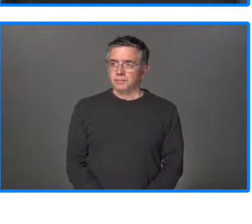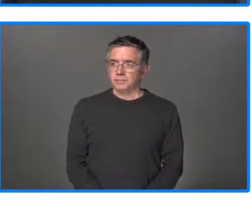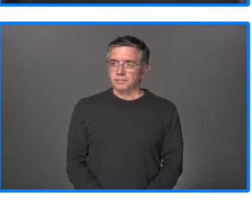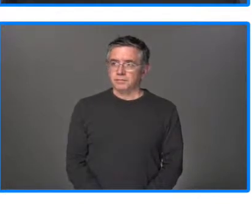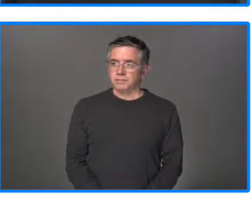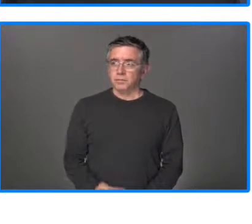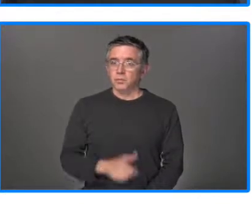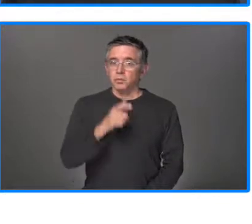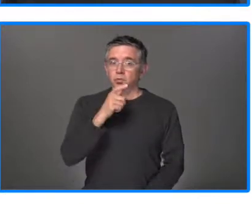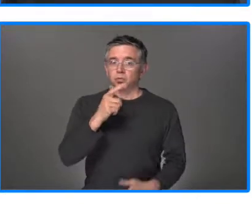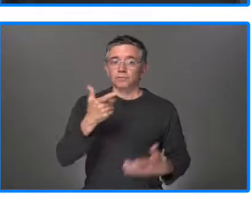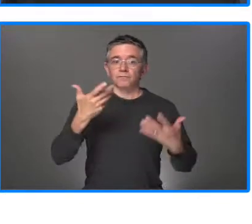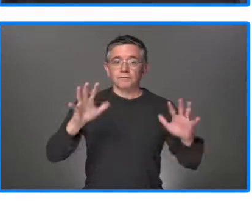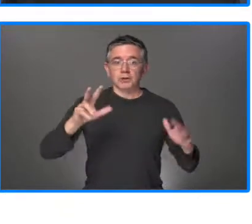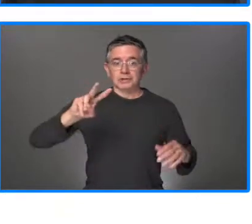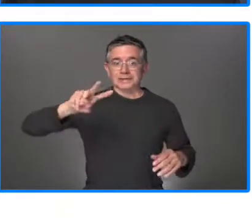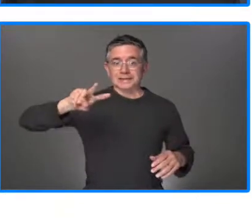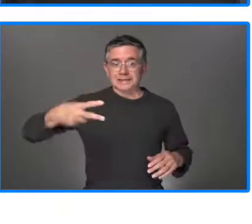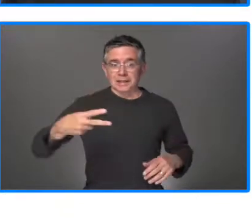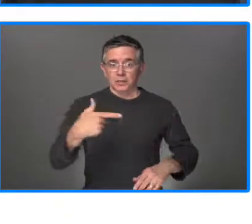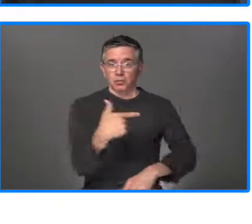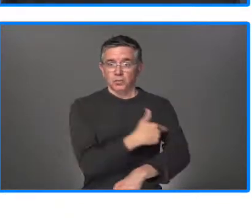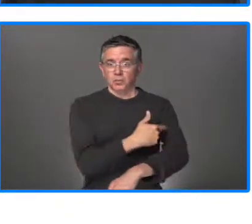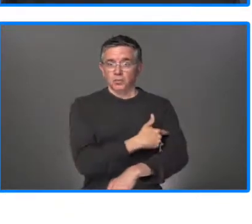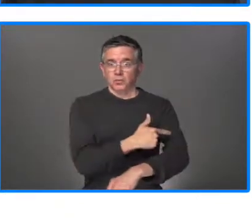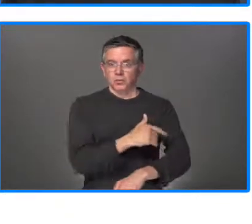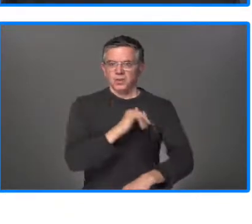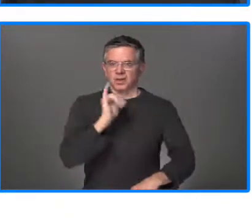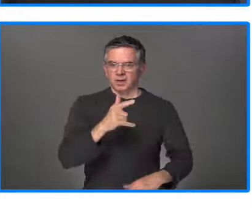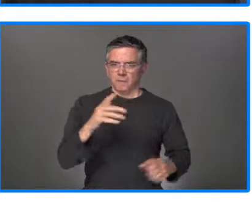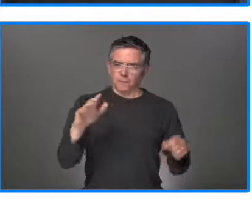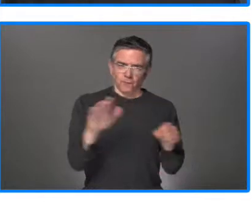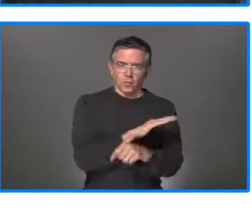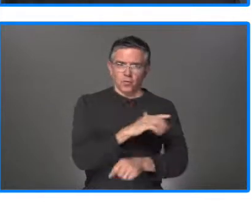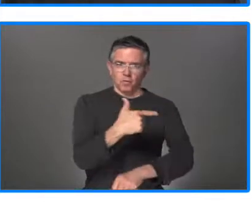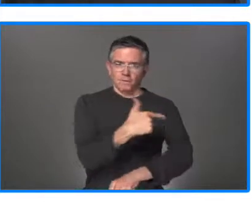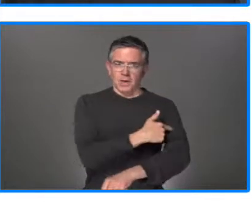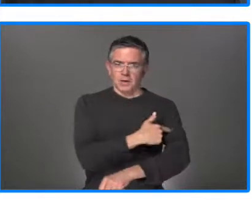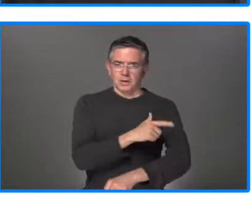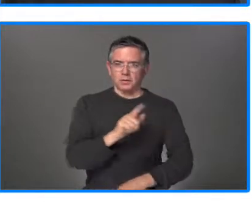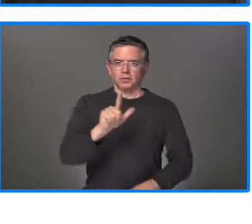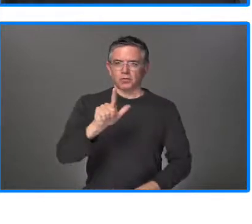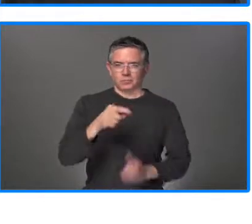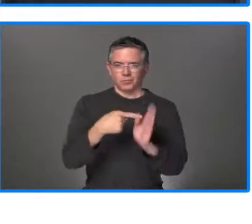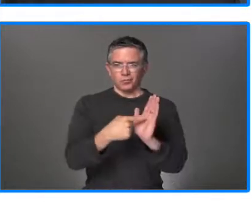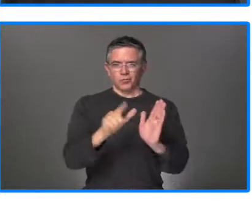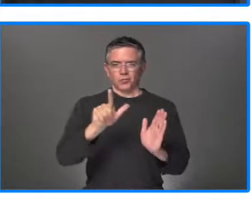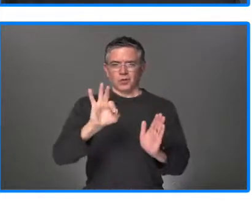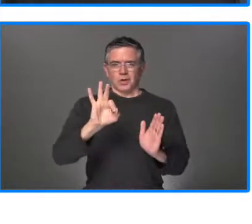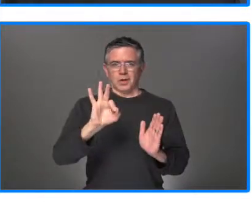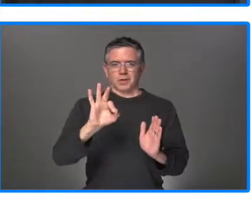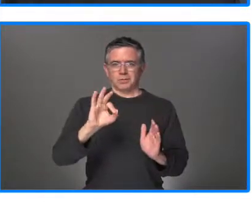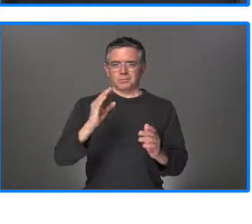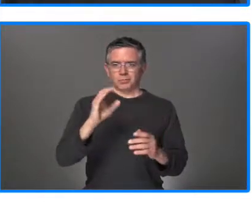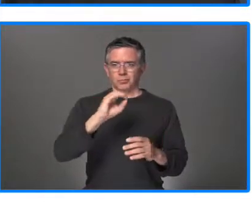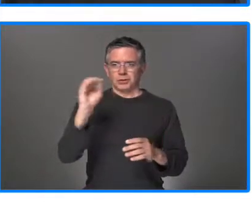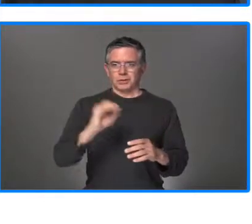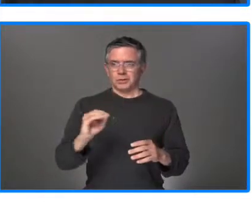the previous gauges showed us how our community is doing at getting vaccines to people. This particular slide,